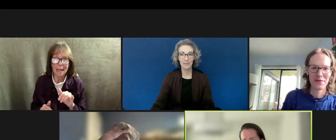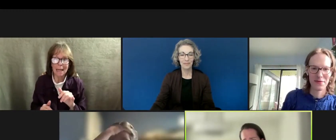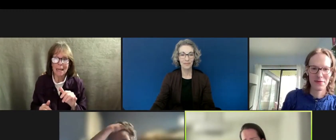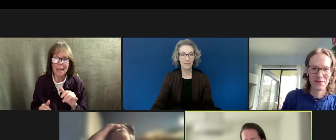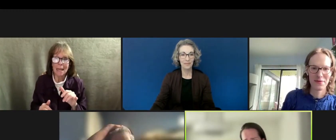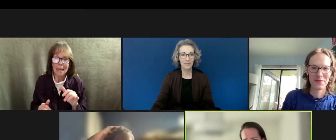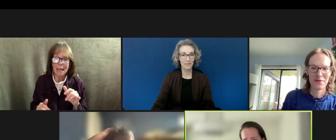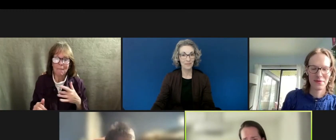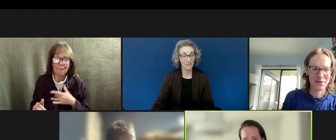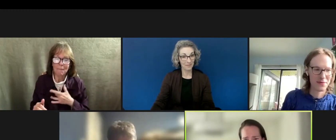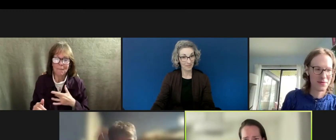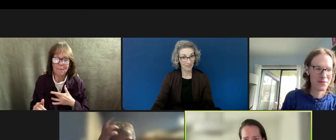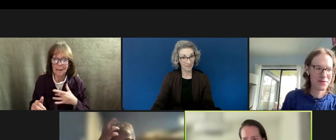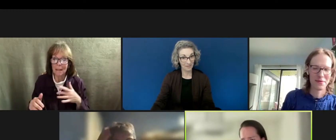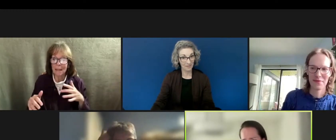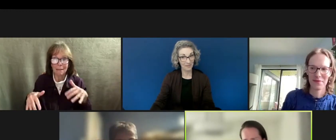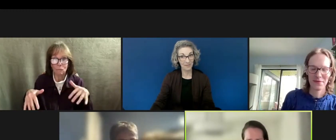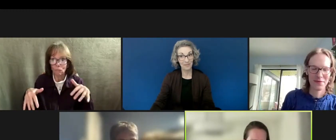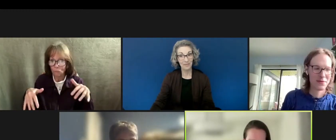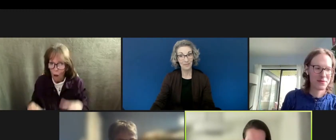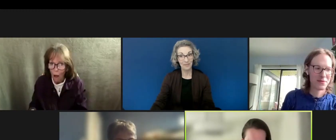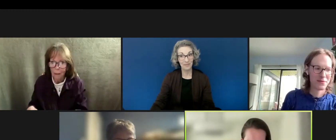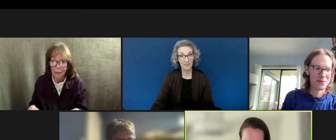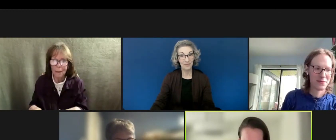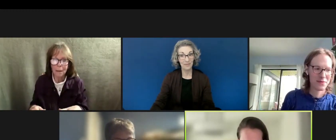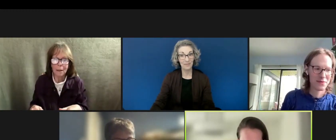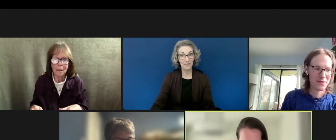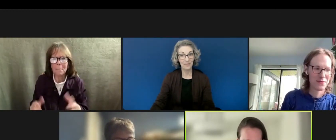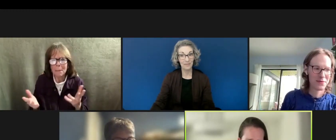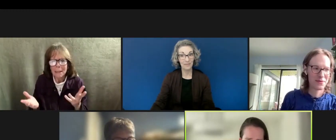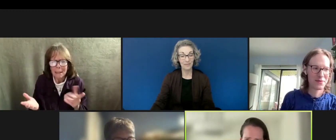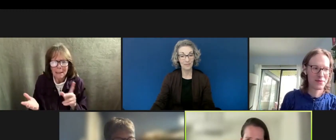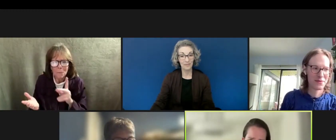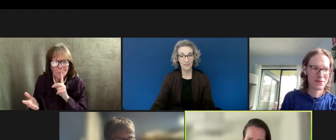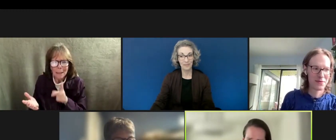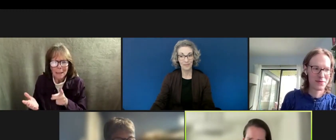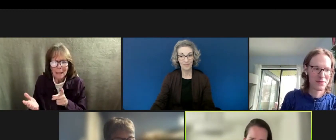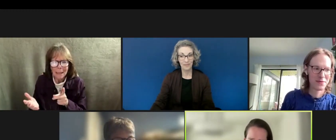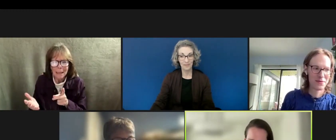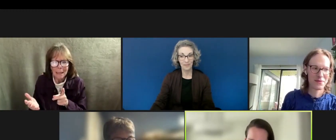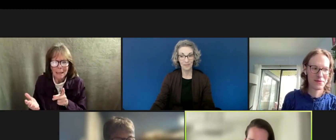I think especially having gone through some of our residency and